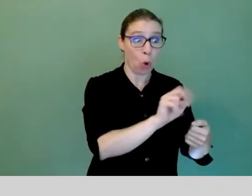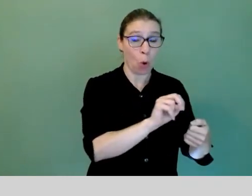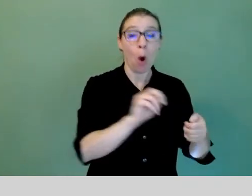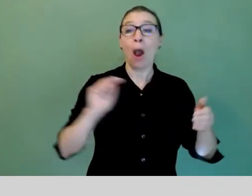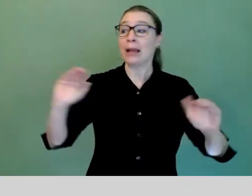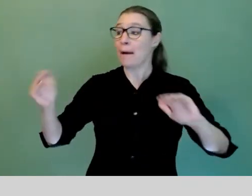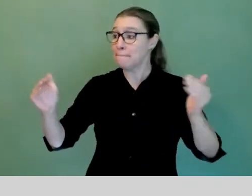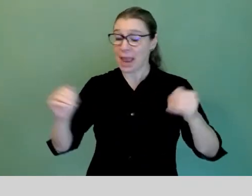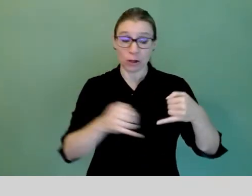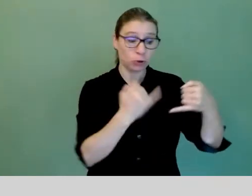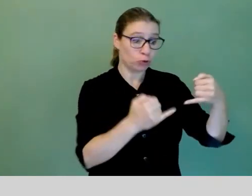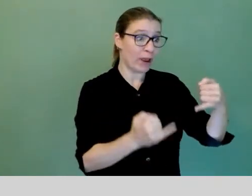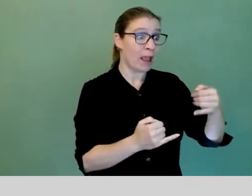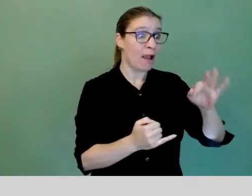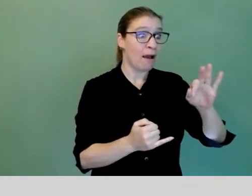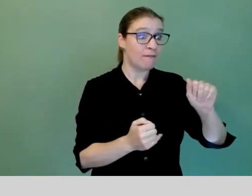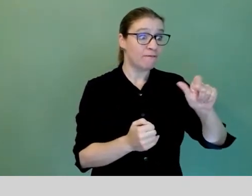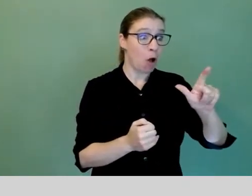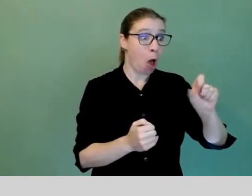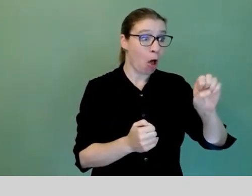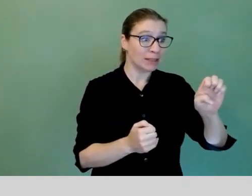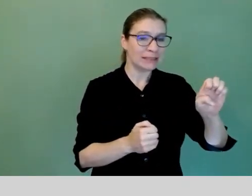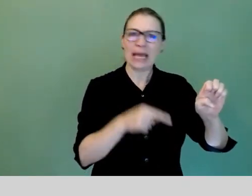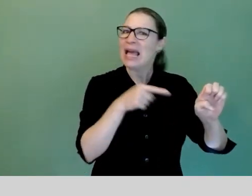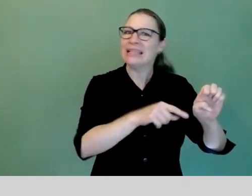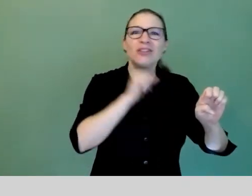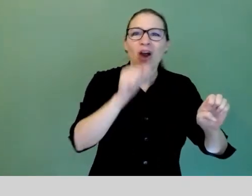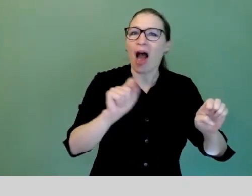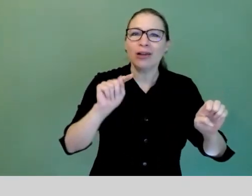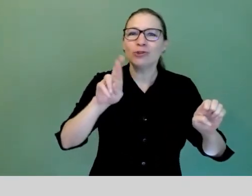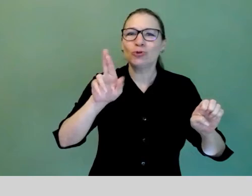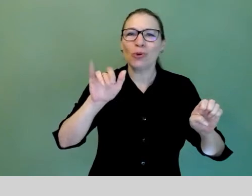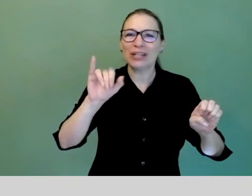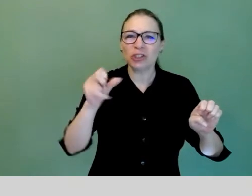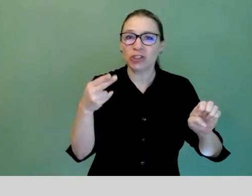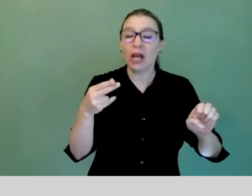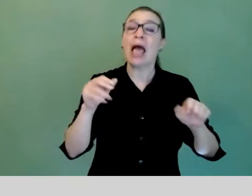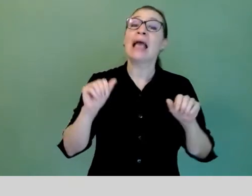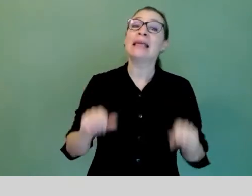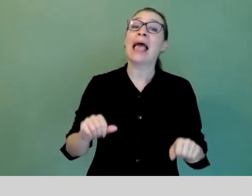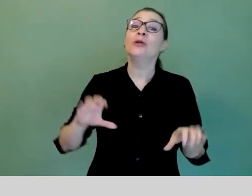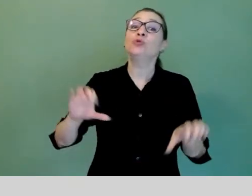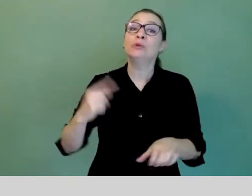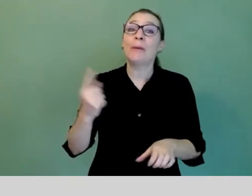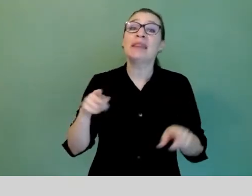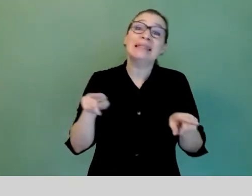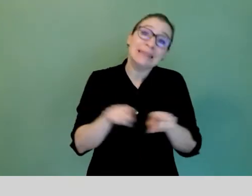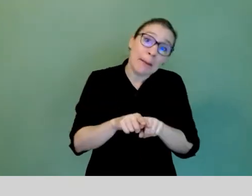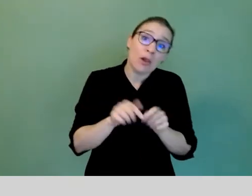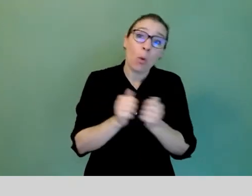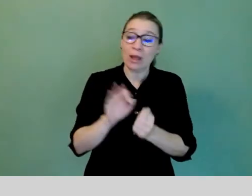which isn't True-ish, and we could do something similar with False-ish values which match.